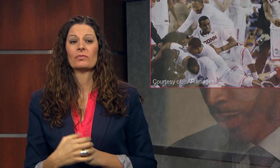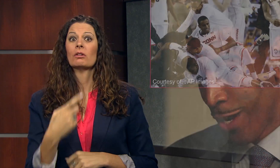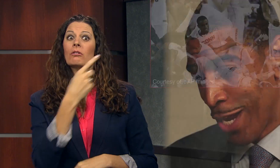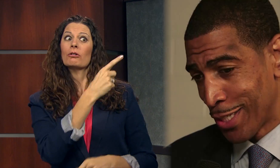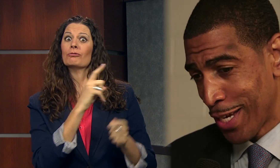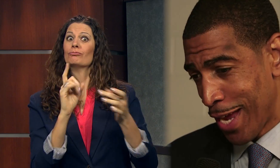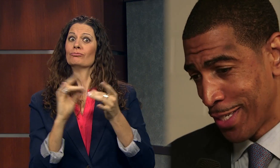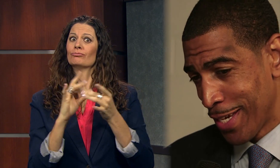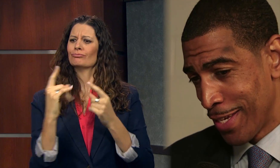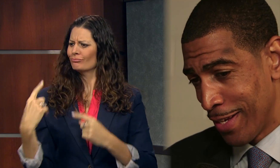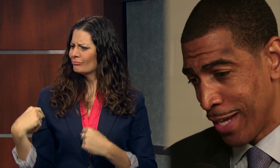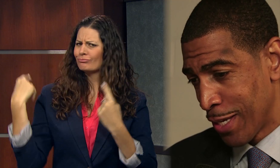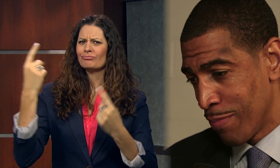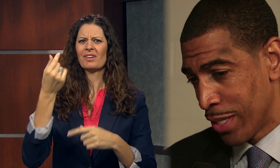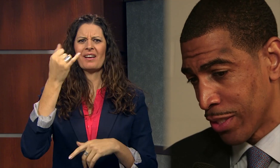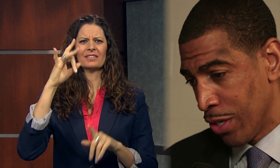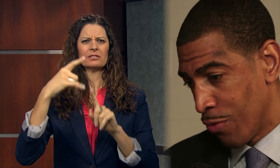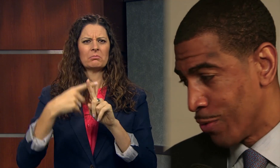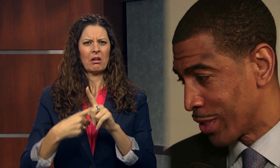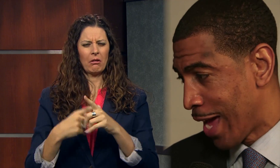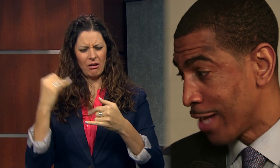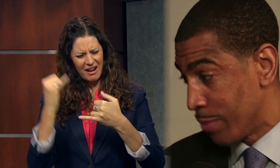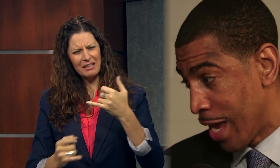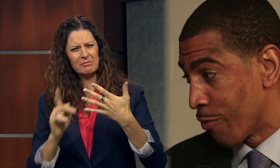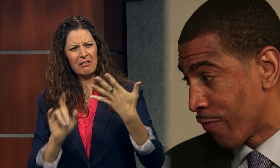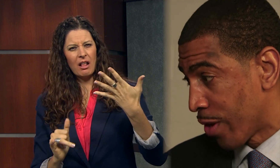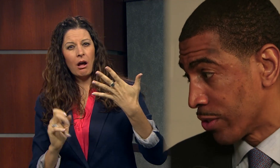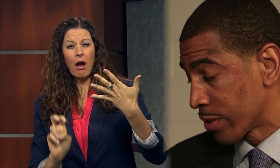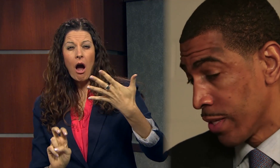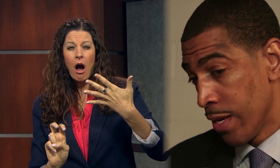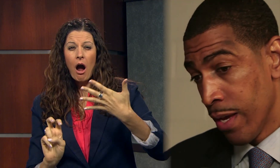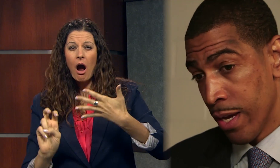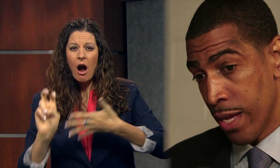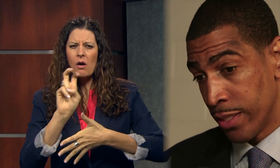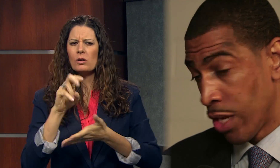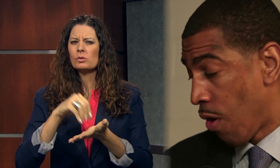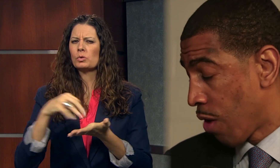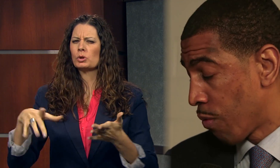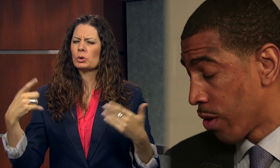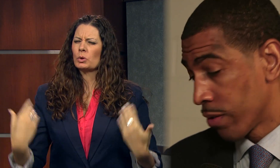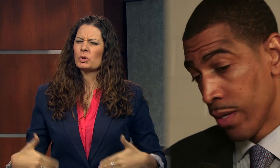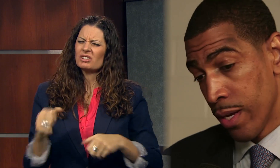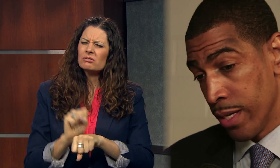AND I SAID, 18 MONTHS AGO, WE WAS LAST BUT NOW WE FIRST, AND THAT'S THE HARD WORK AND